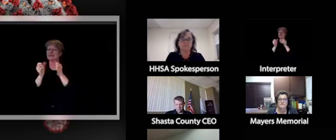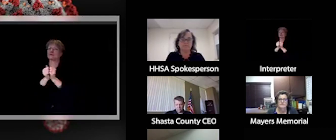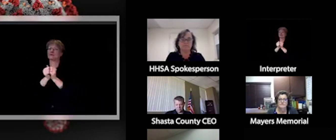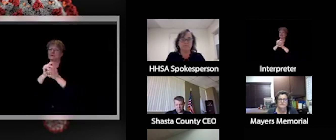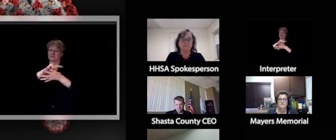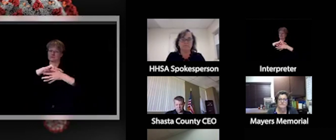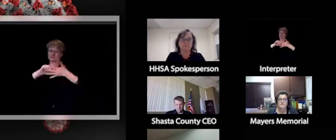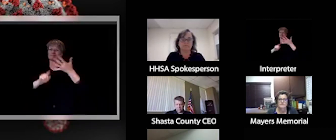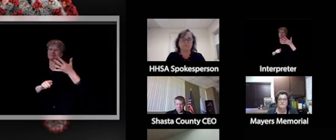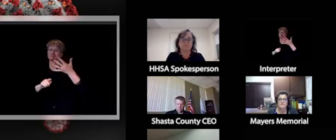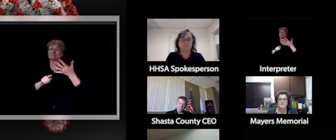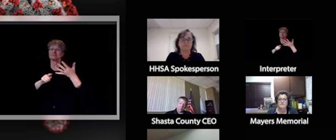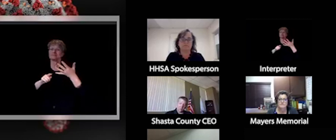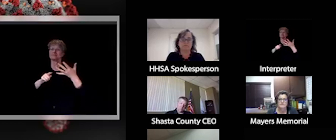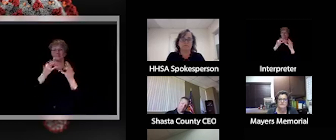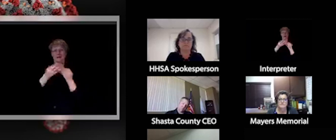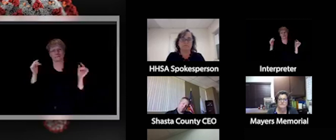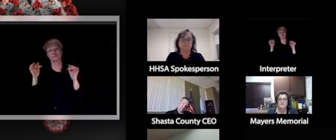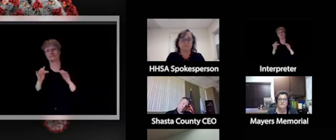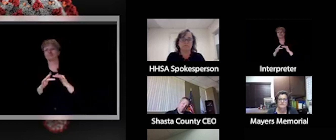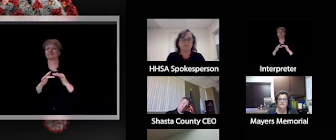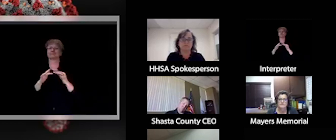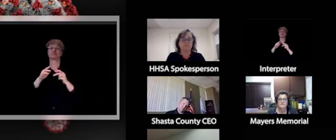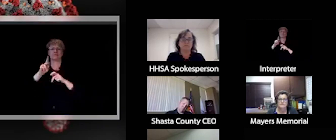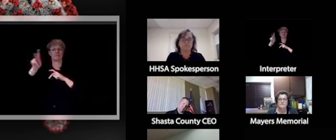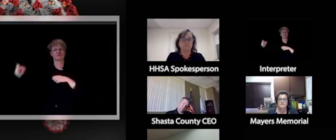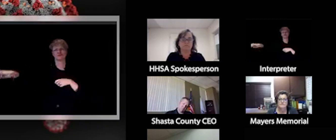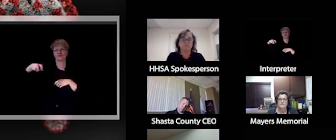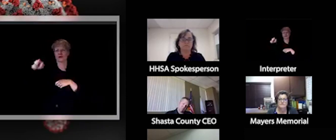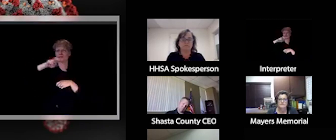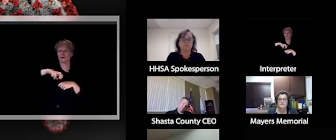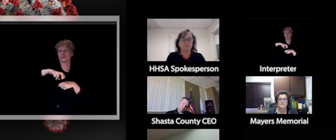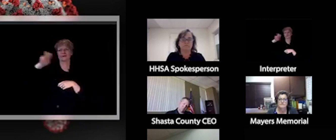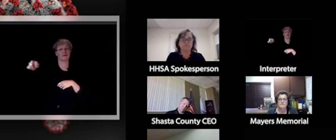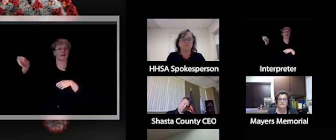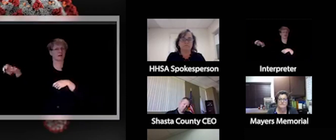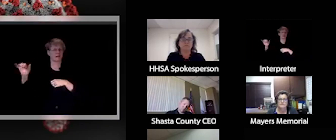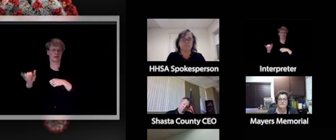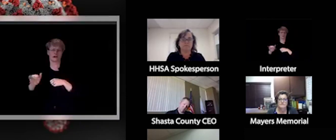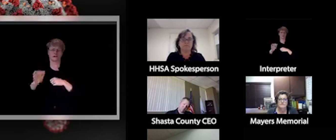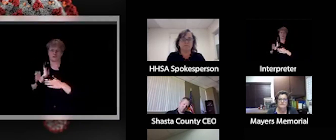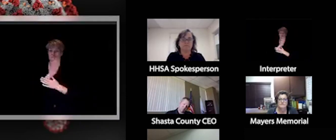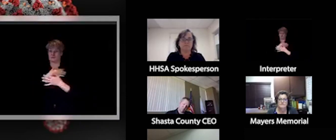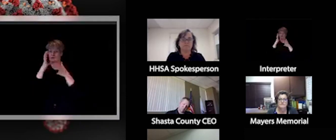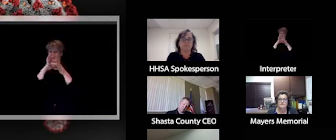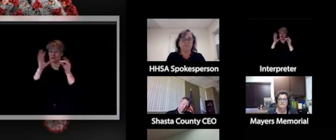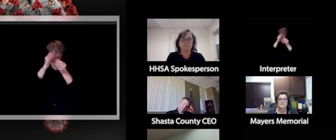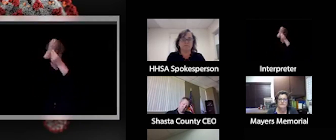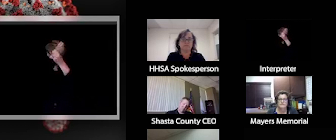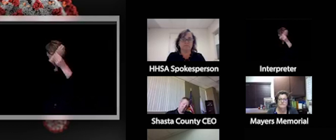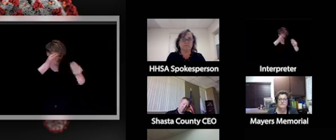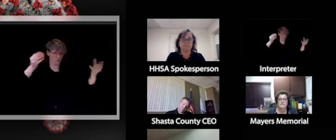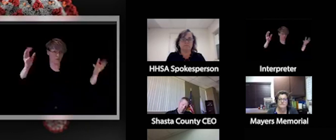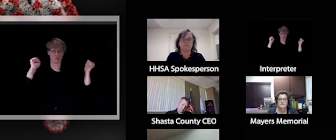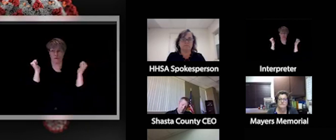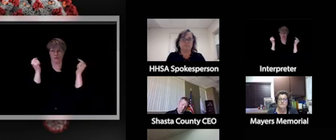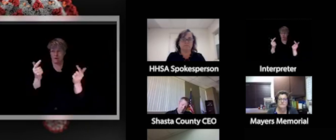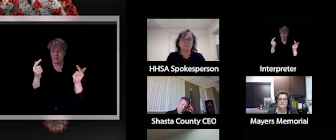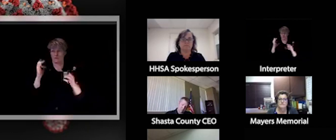our message, again, to the community is we all need to work together, number one, for